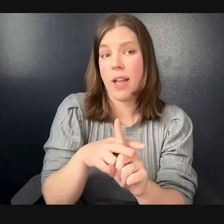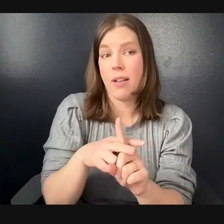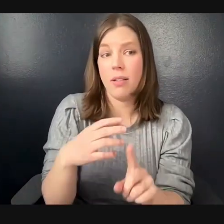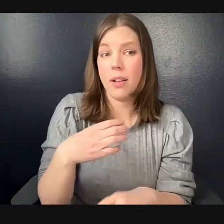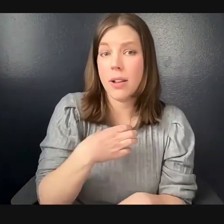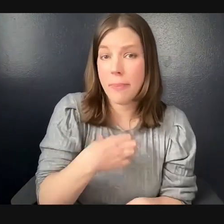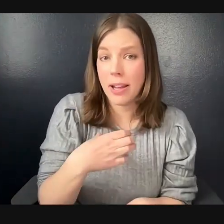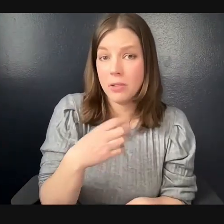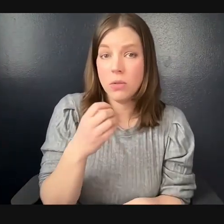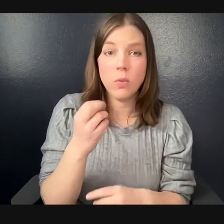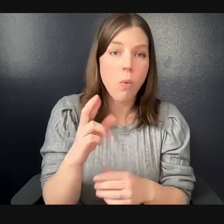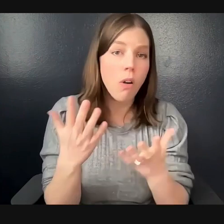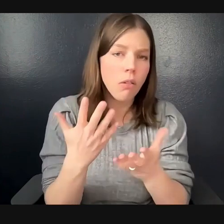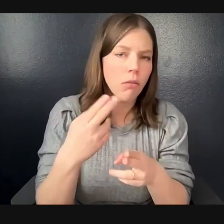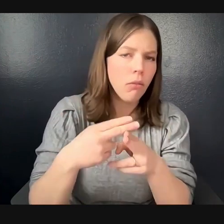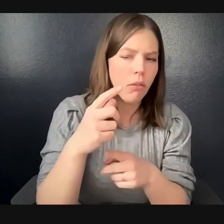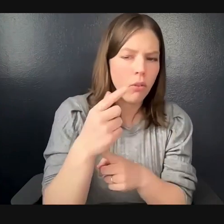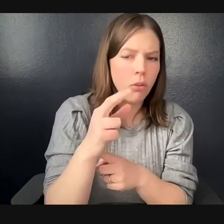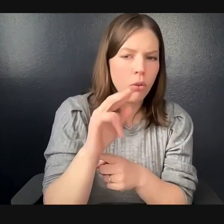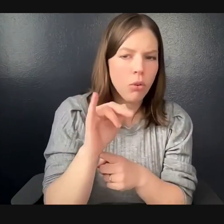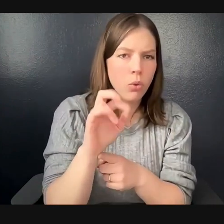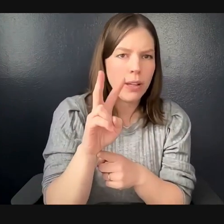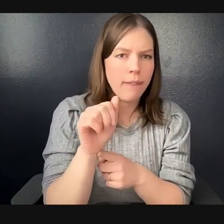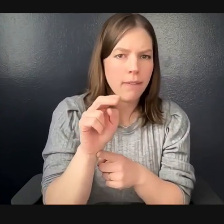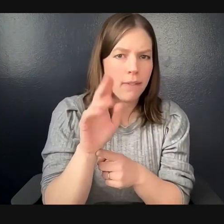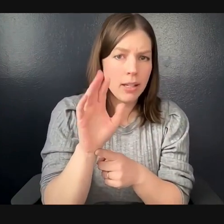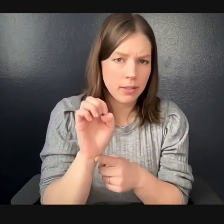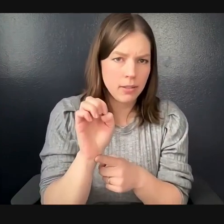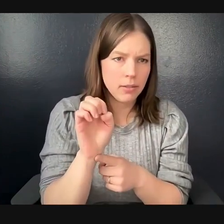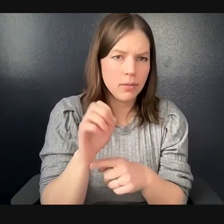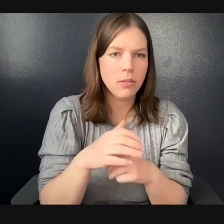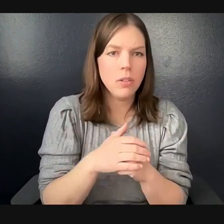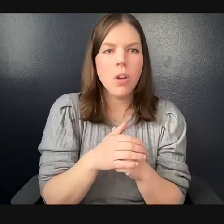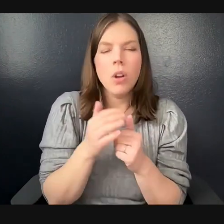This may mean you need to file a formal complaint or grievance.